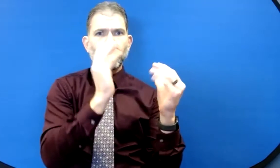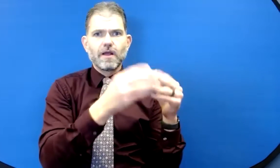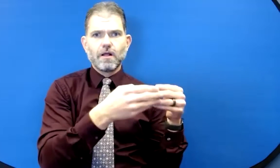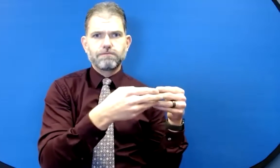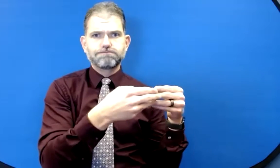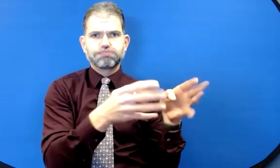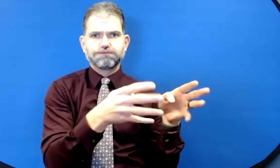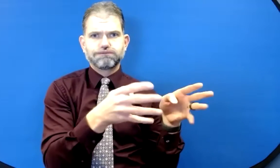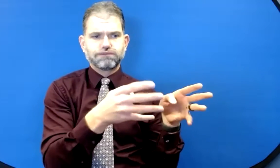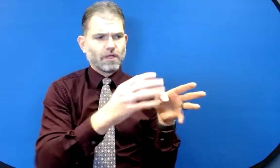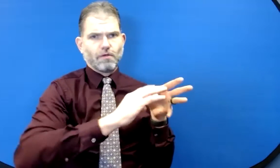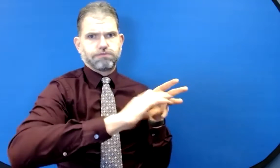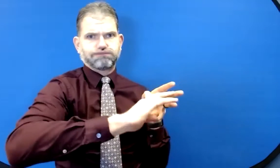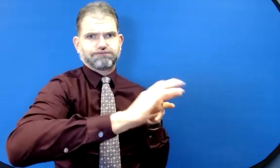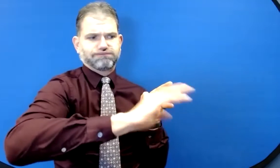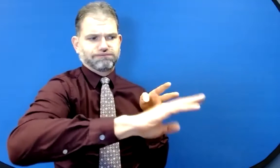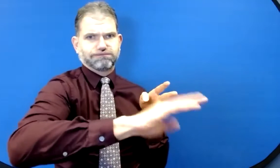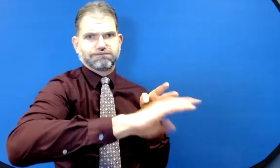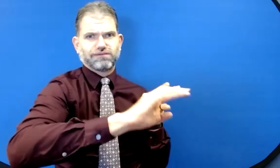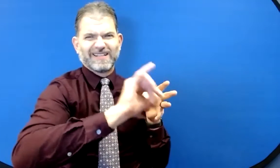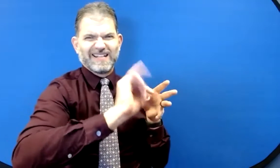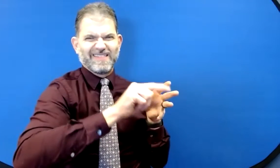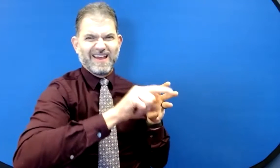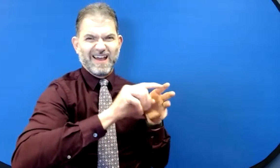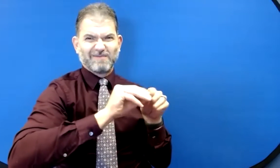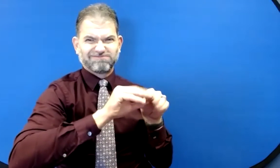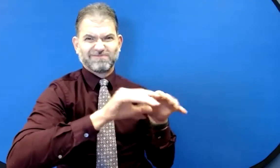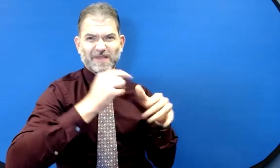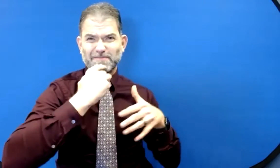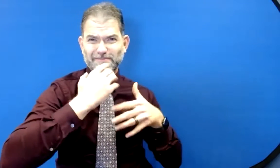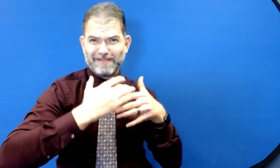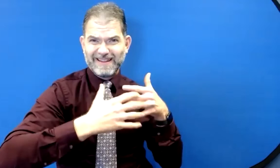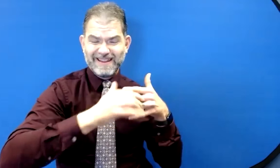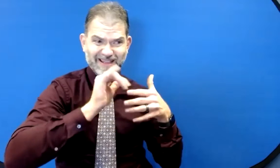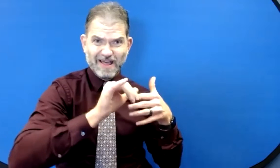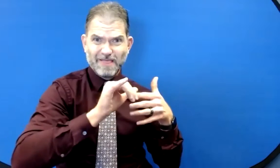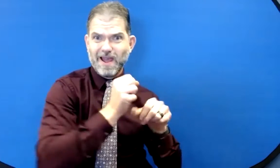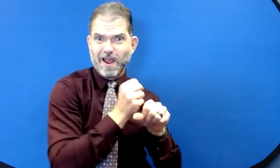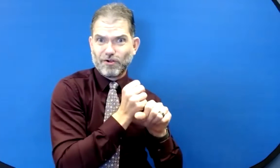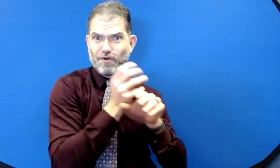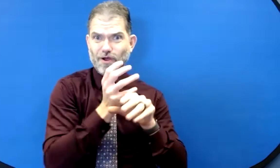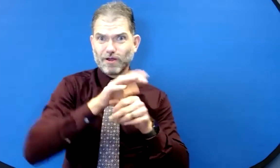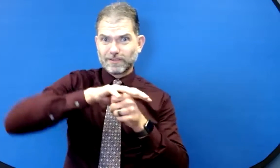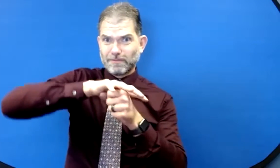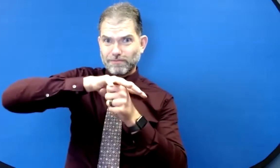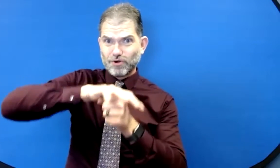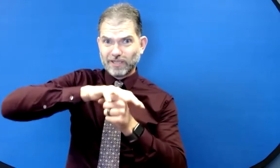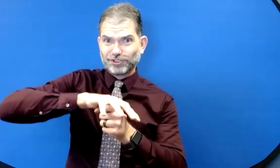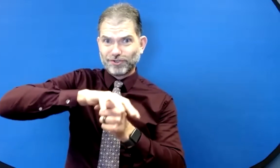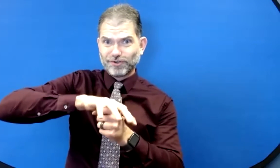ASL Interpreter: so the wall ASL Interpreter: of a blood vessel it's so weak, and then burst open, and blood is let out.